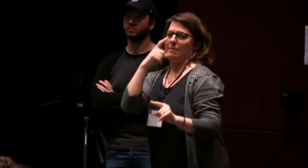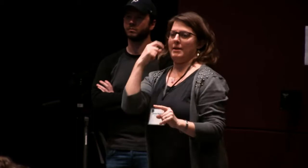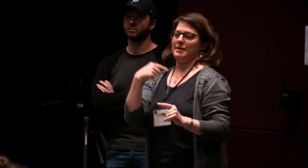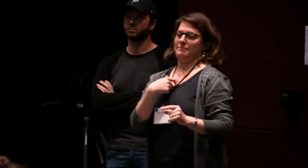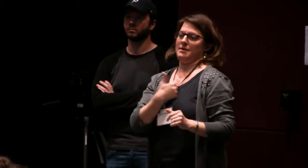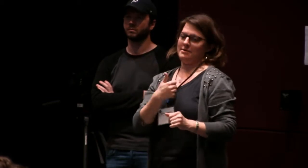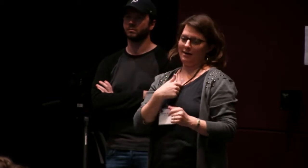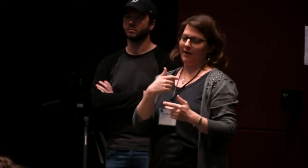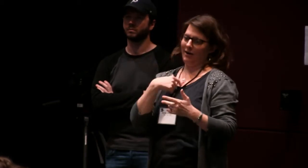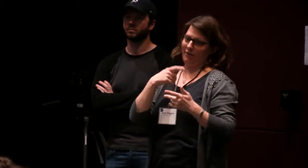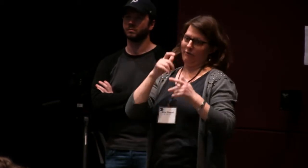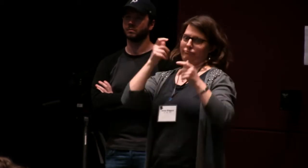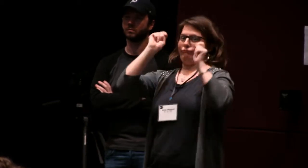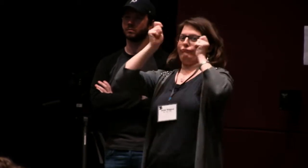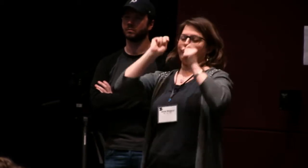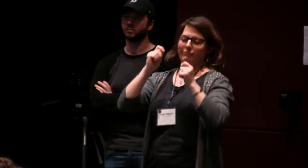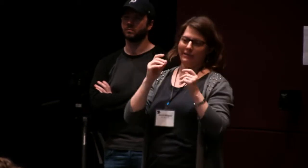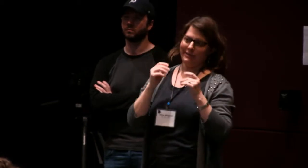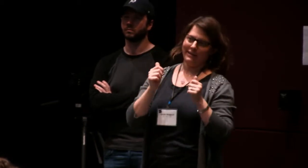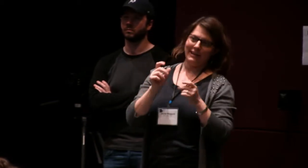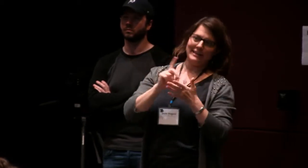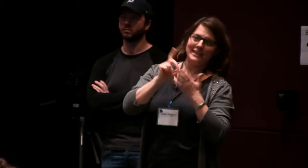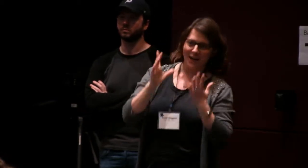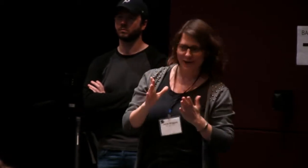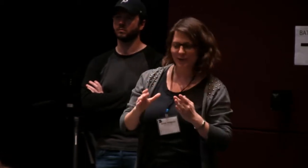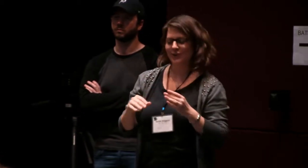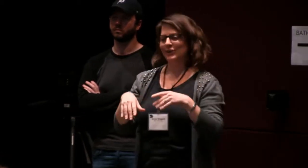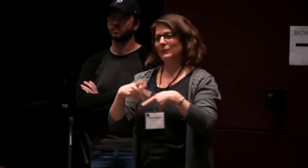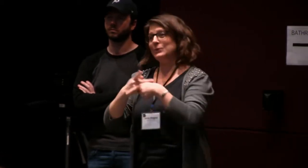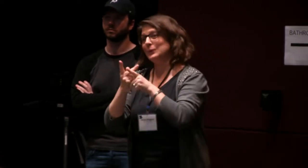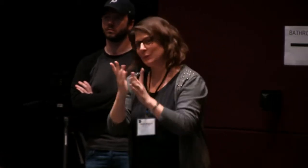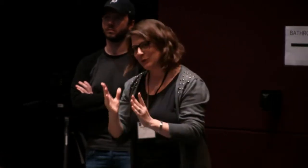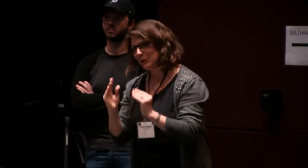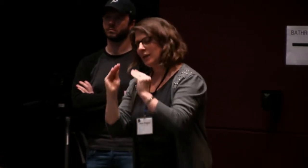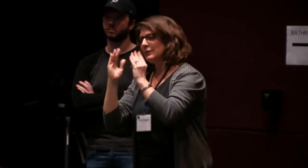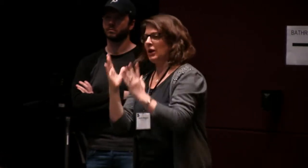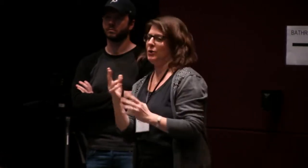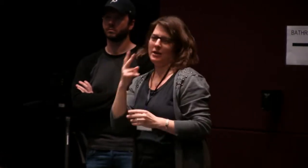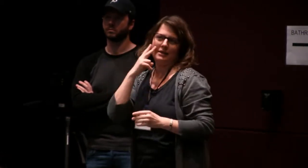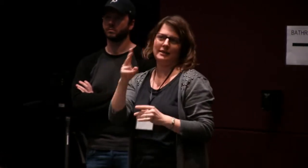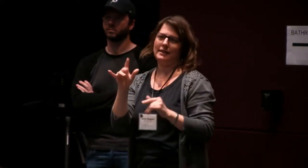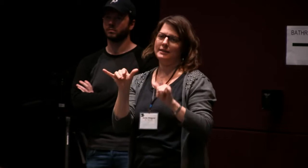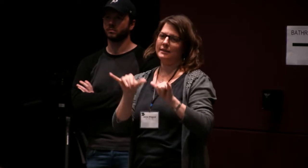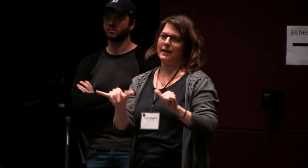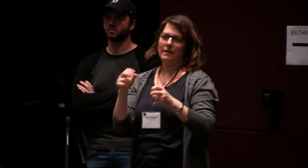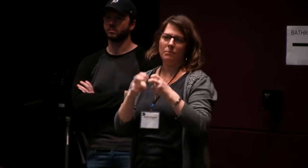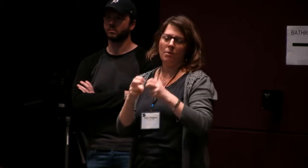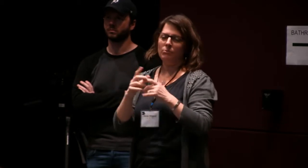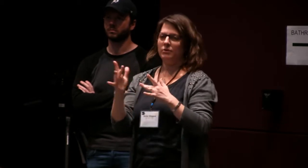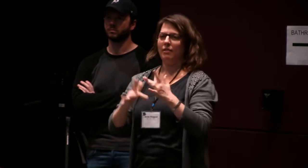The theater administrative training. I wear a lot of different hats. Director, producer, educator,